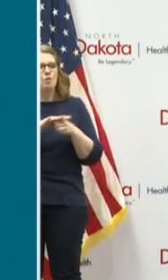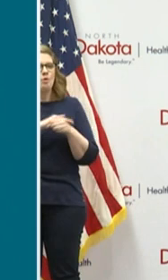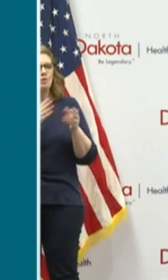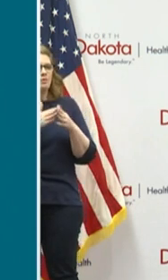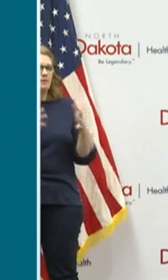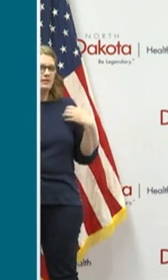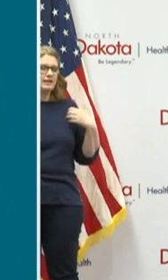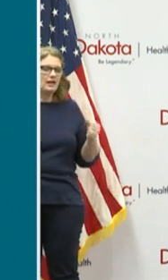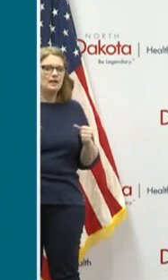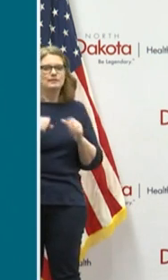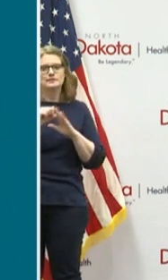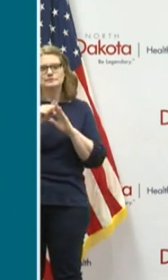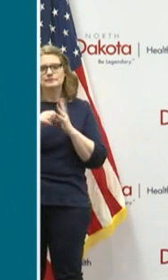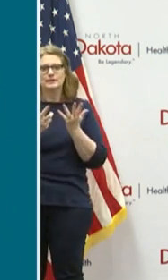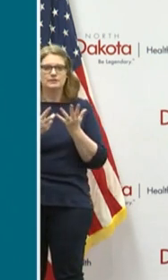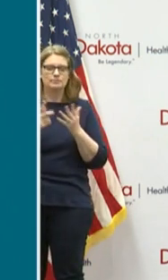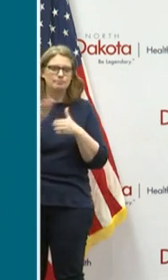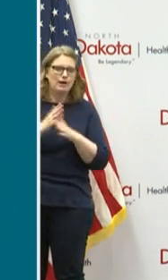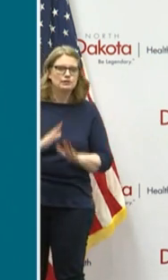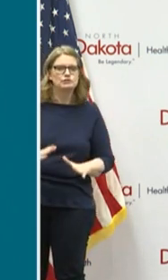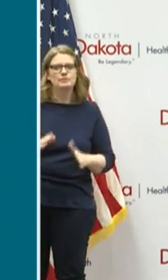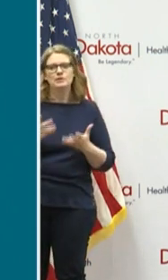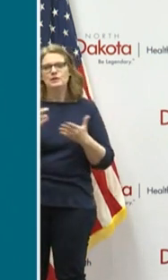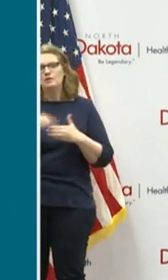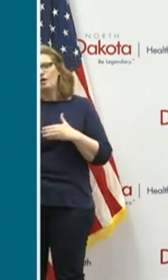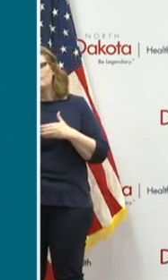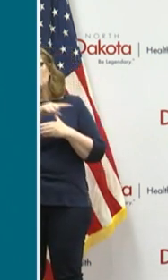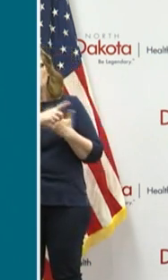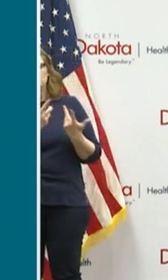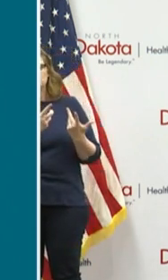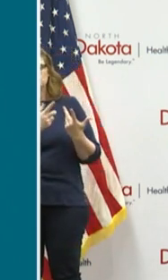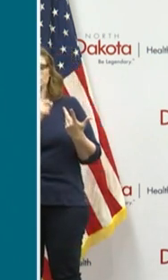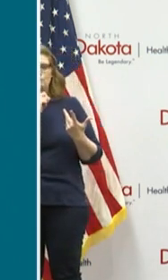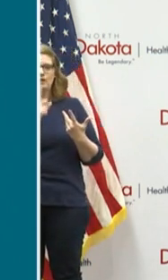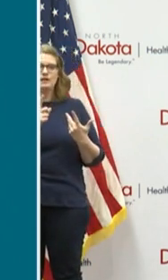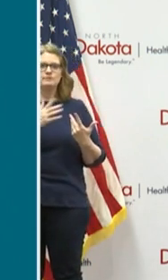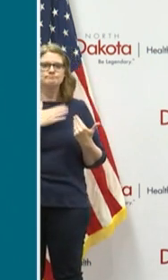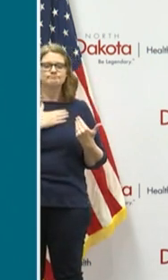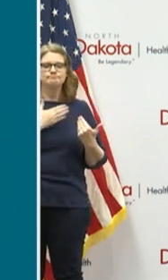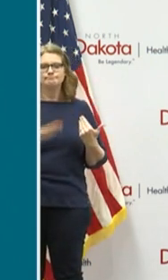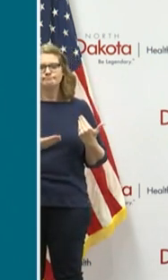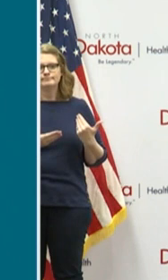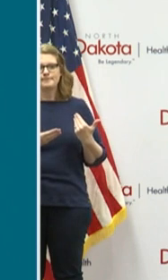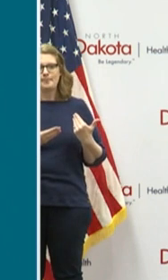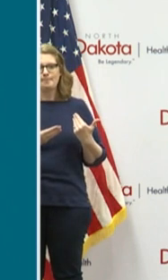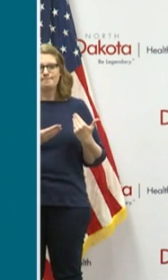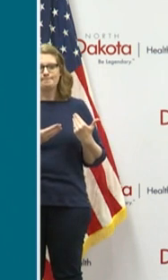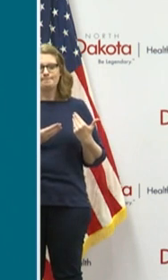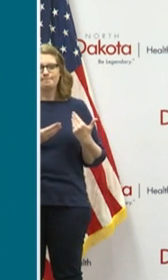THE POPULATION, THAT IS A CREDIT TO THE STATE LAB UNITS AND THE PRIVATE HEALTHCARE PROVIDERS